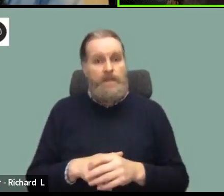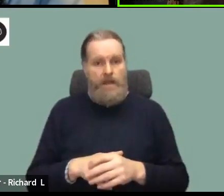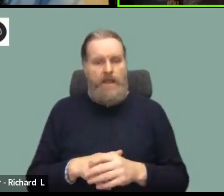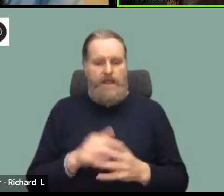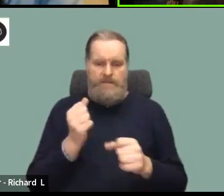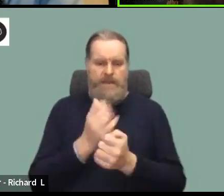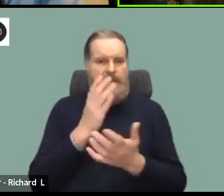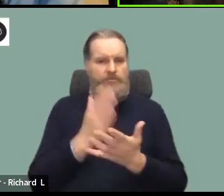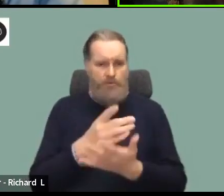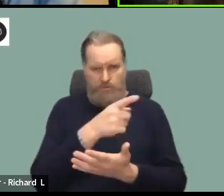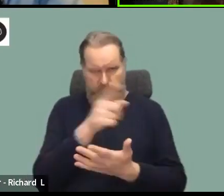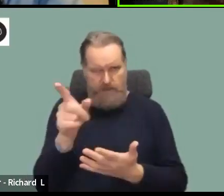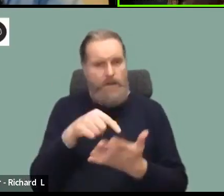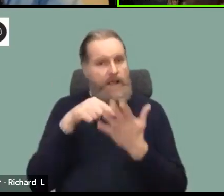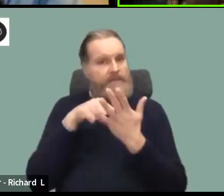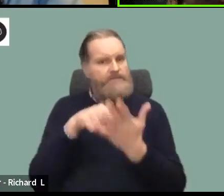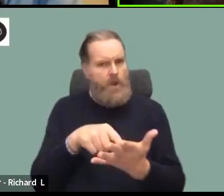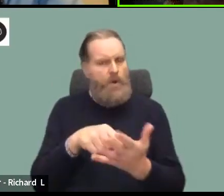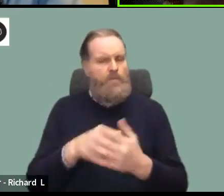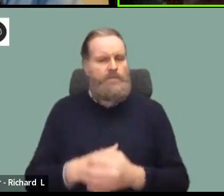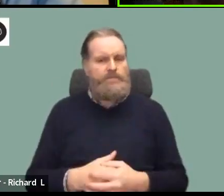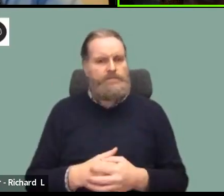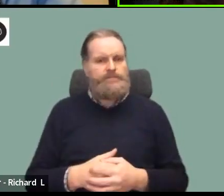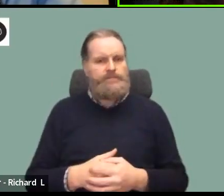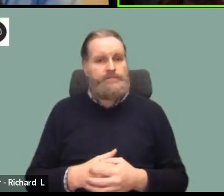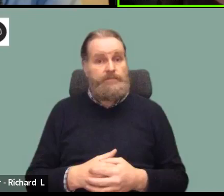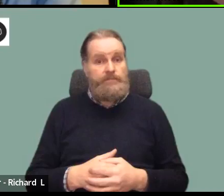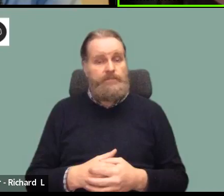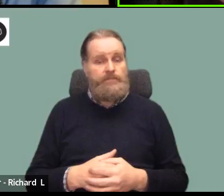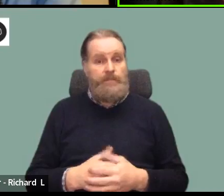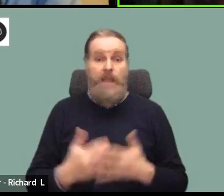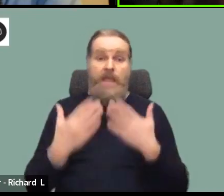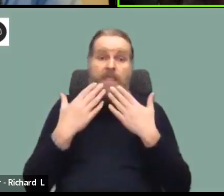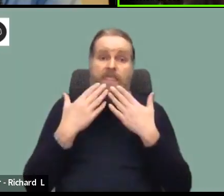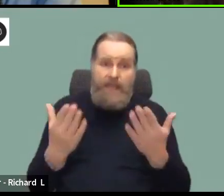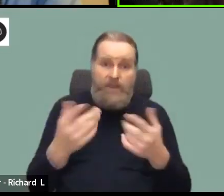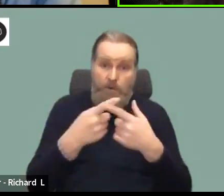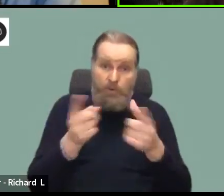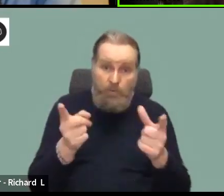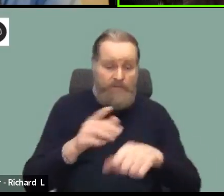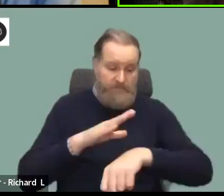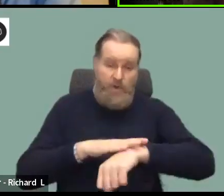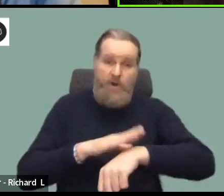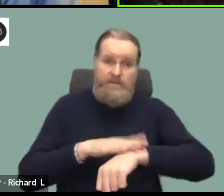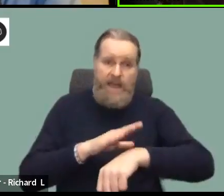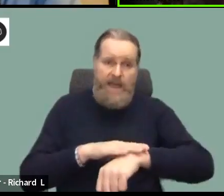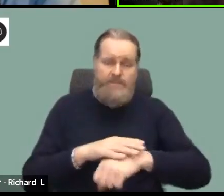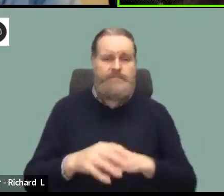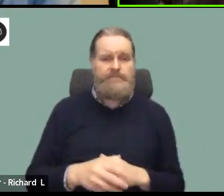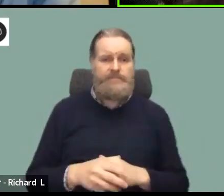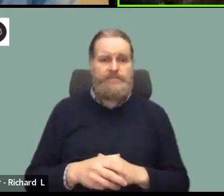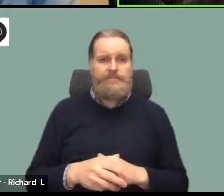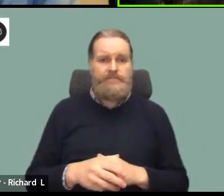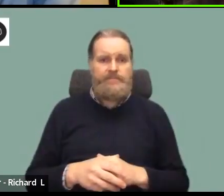y and make and make sure the event is. accessible accessible as possible to you as possible to you I just say. thank the event is as accessible as